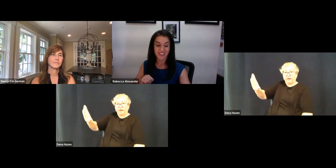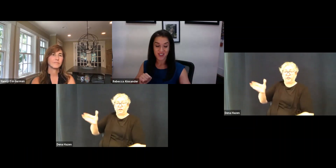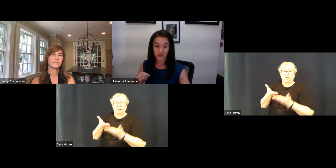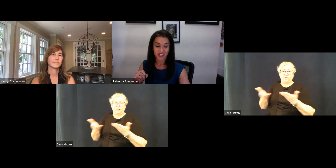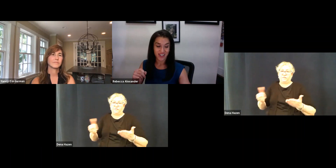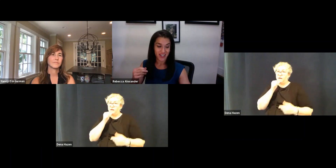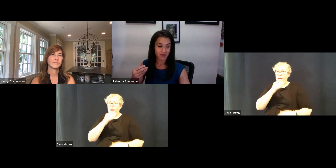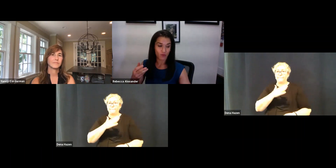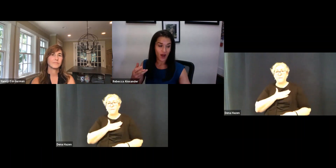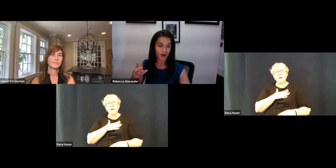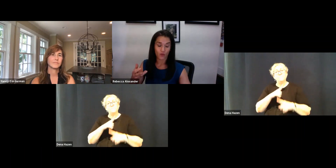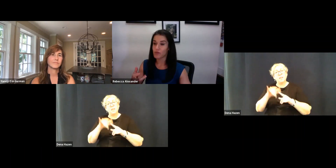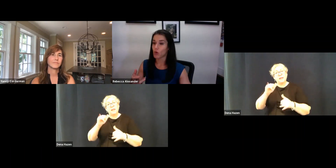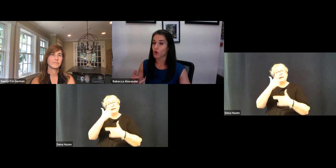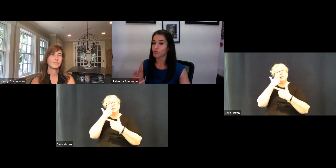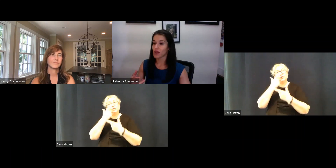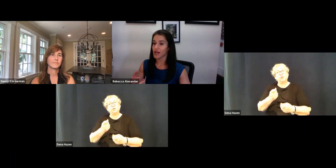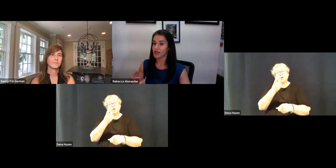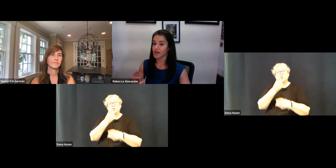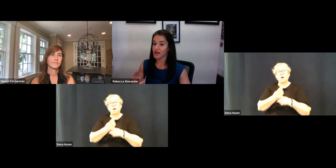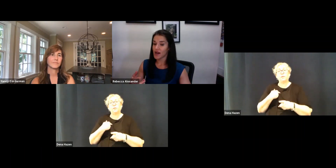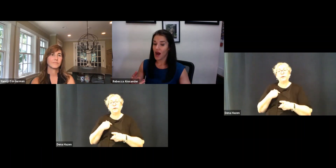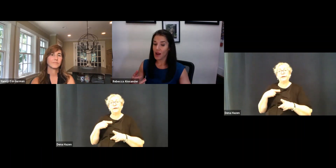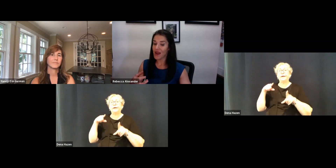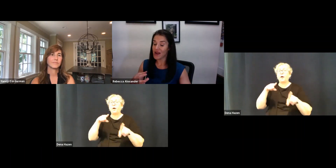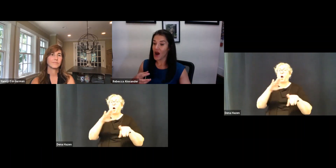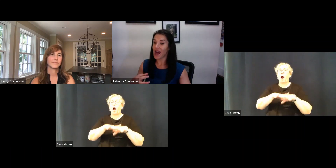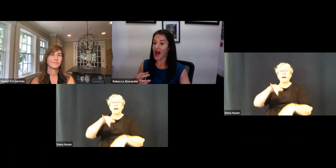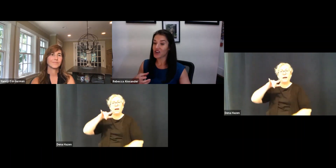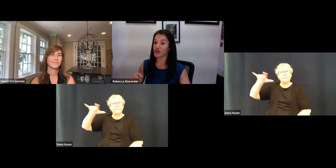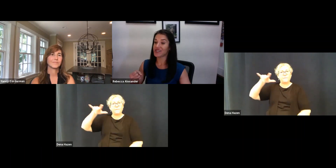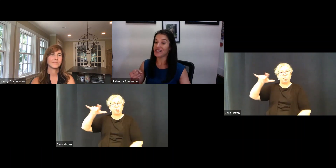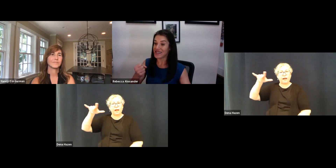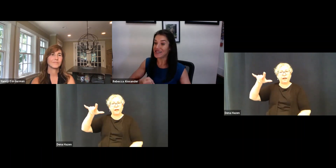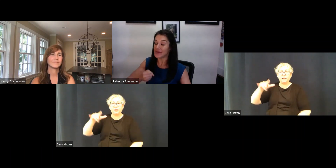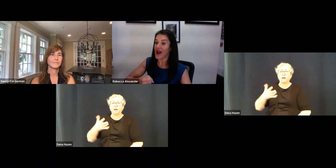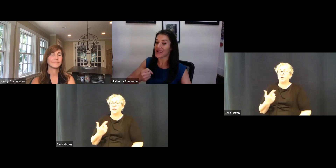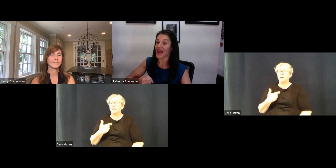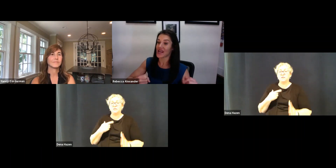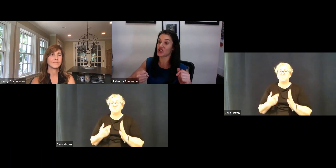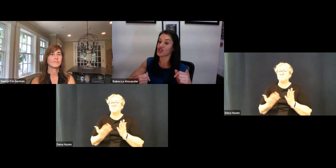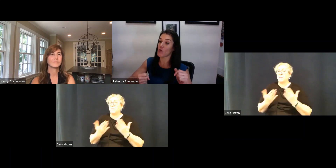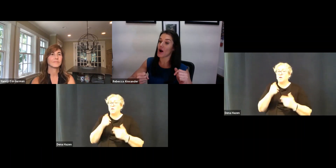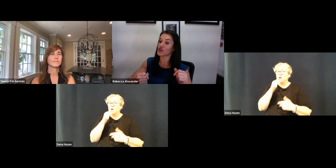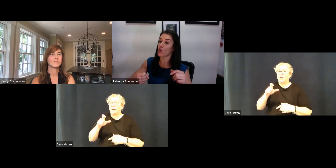It's interesting. Even when we board a plane. I may not actually need my cane so much